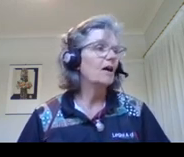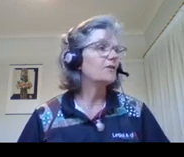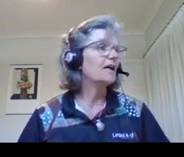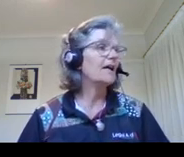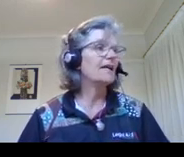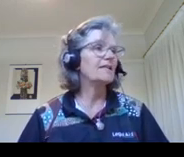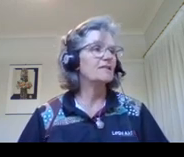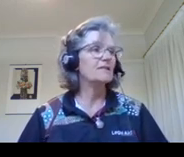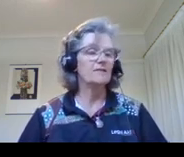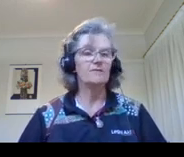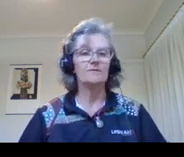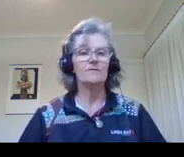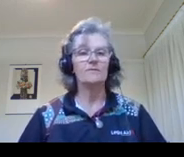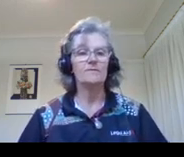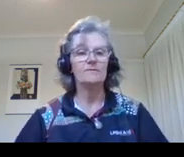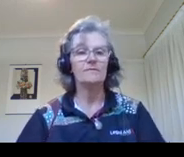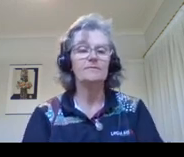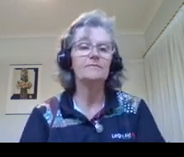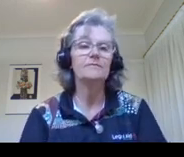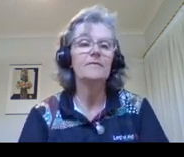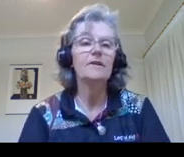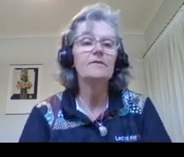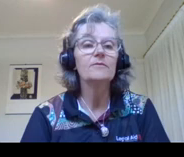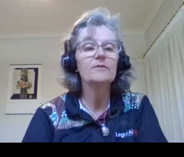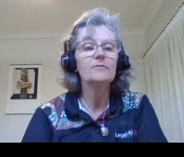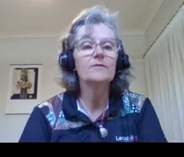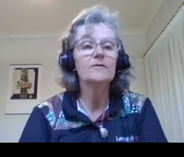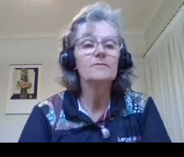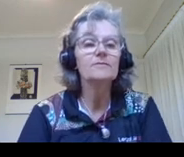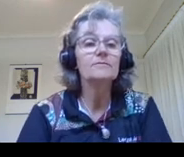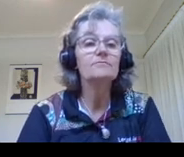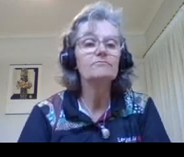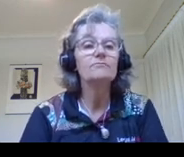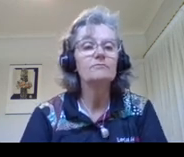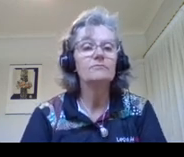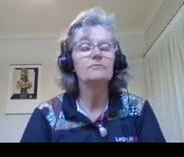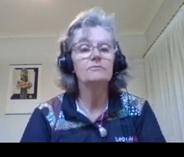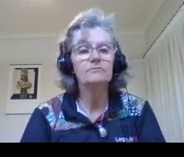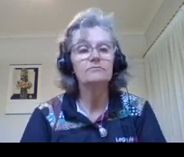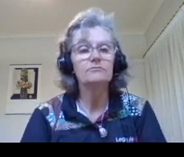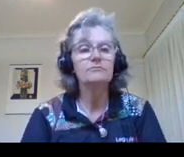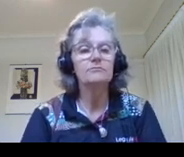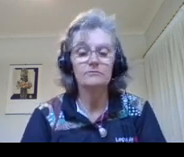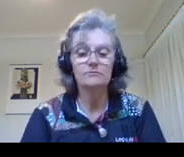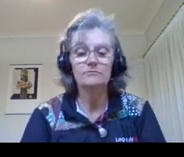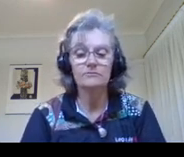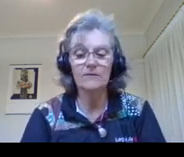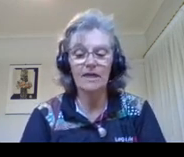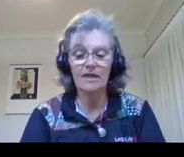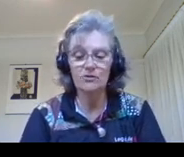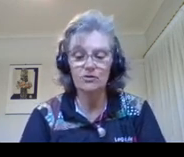okay sorry Kerry your internet provider might also be able to give you some guidance yeah